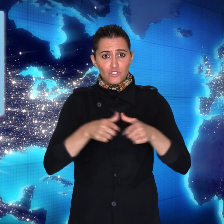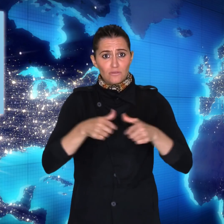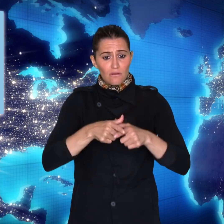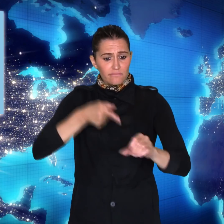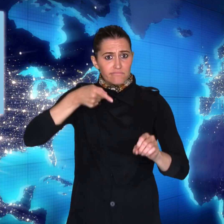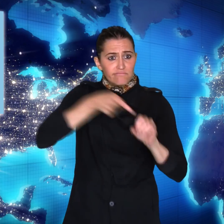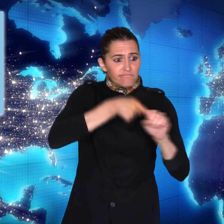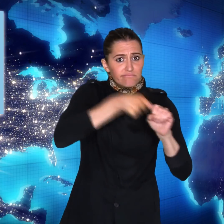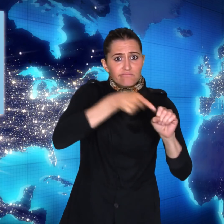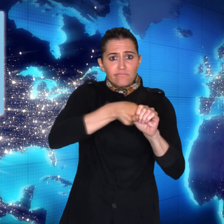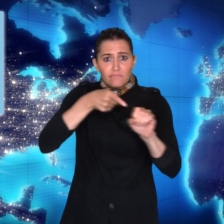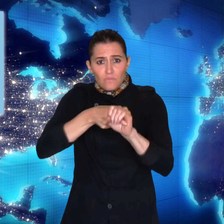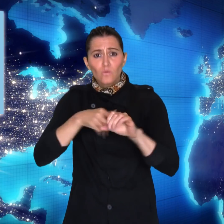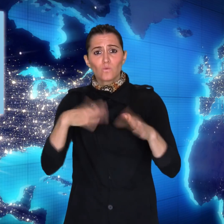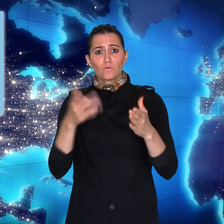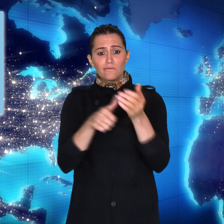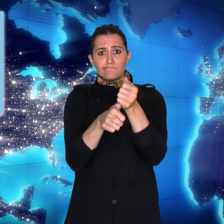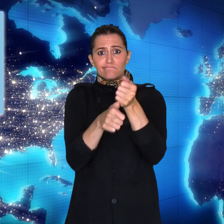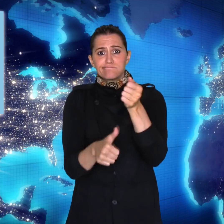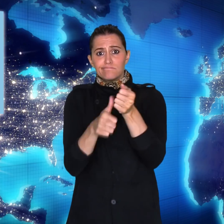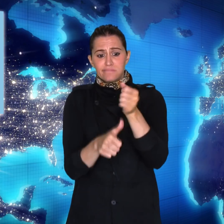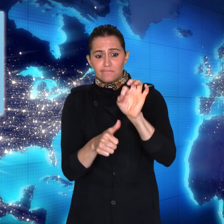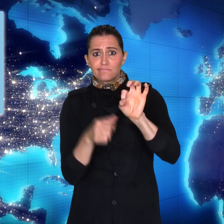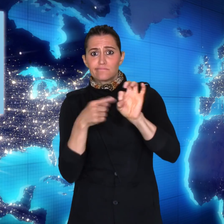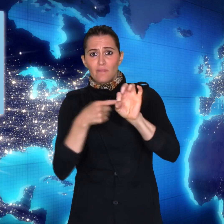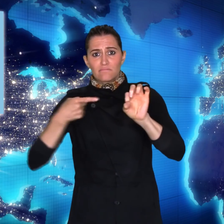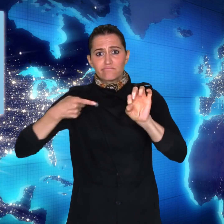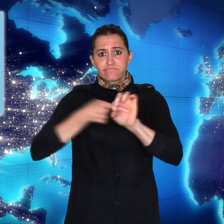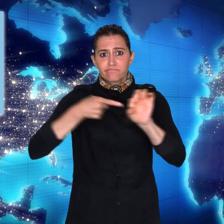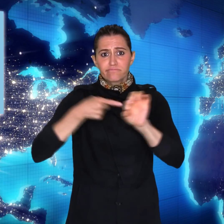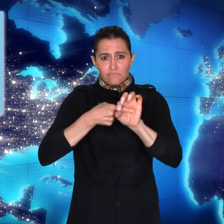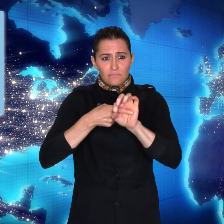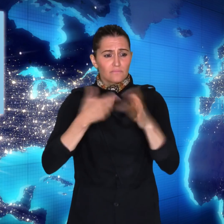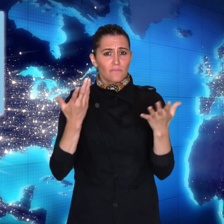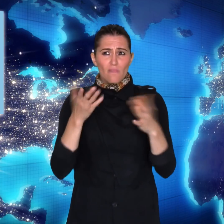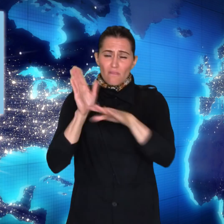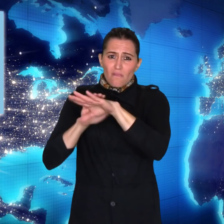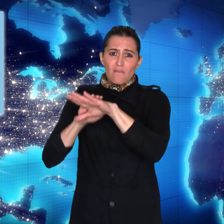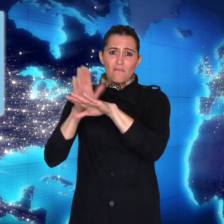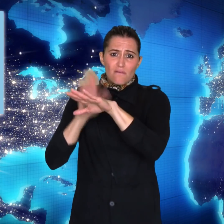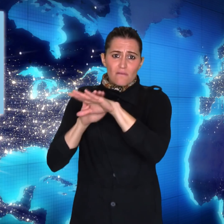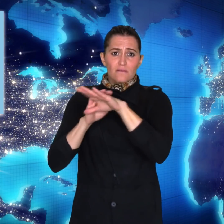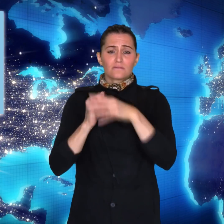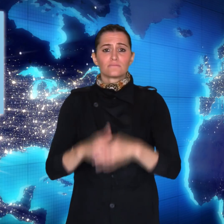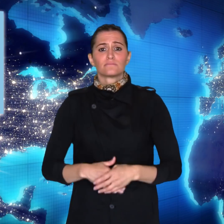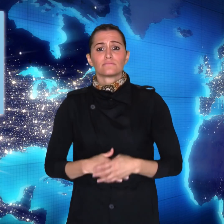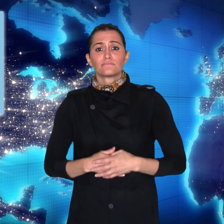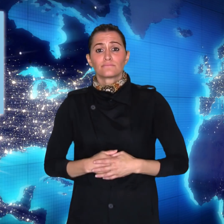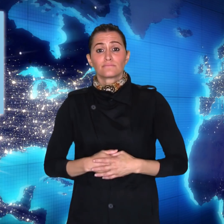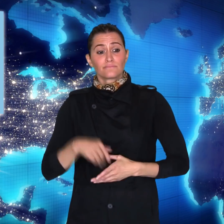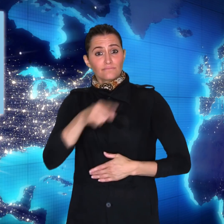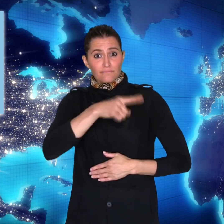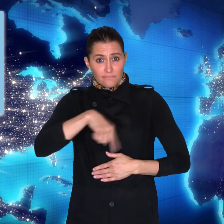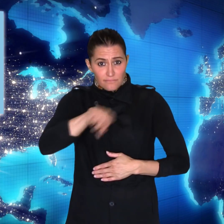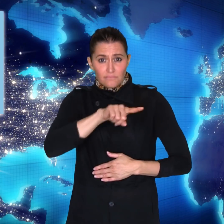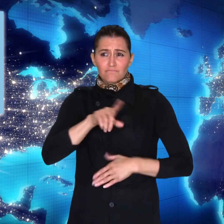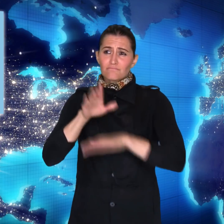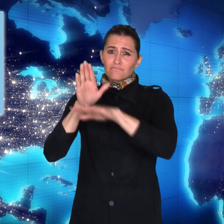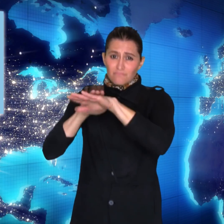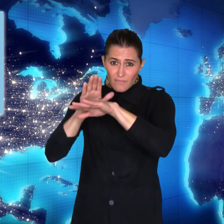He also recorded the girls bathing